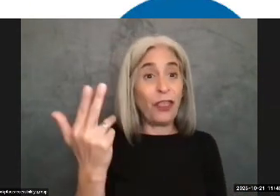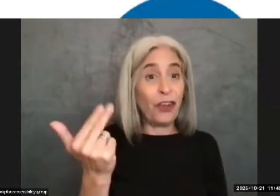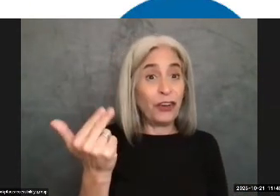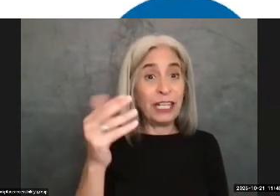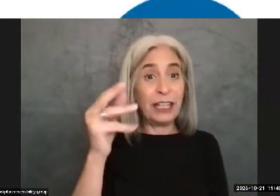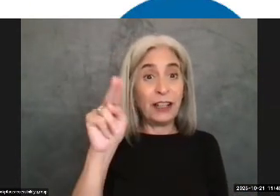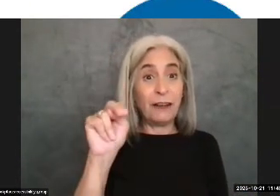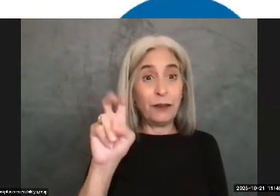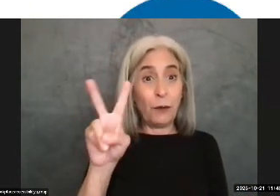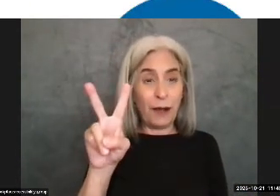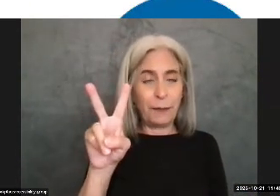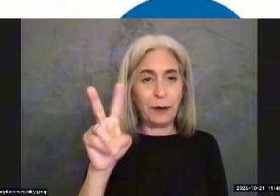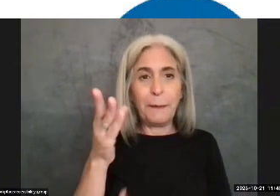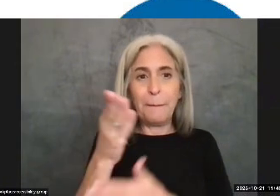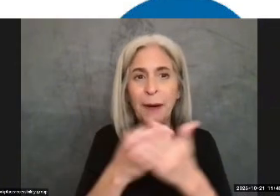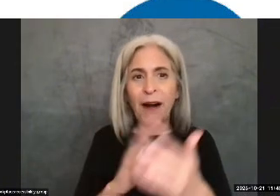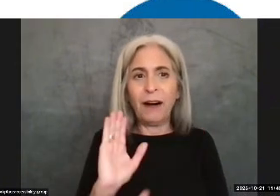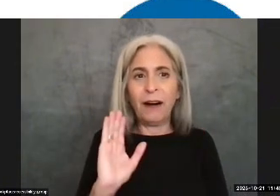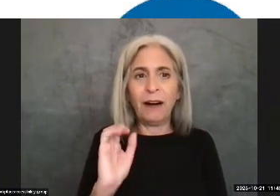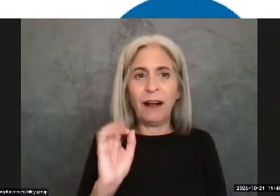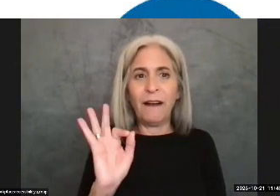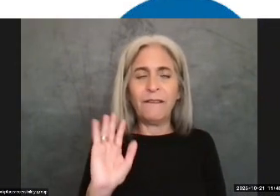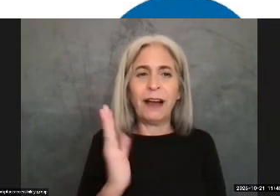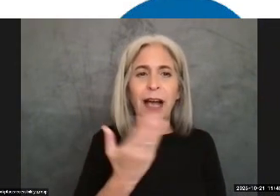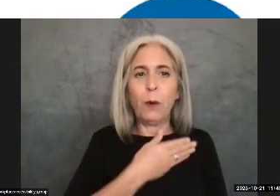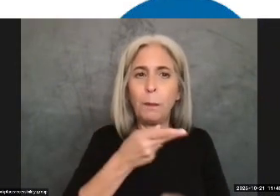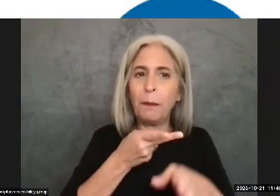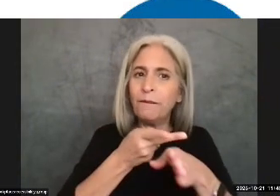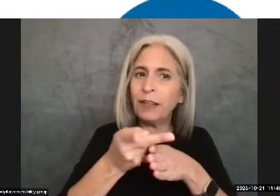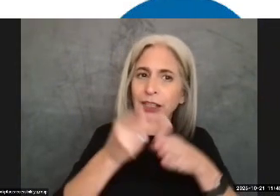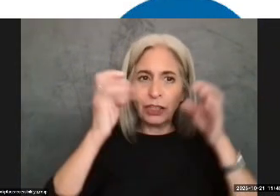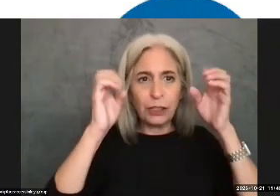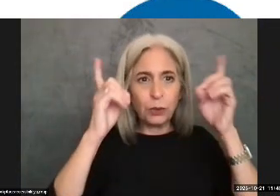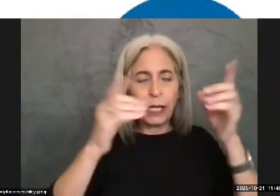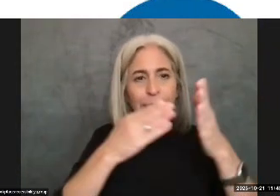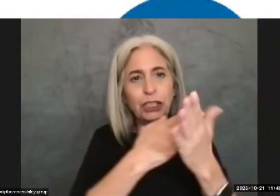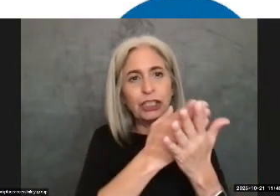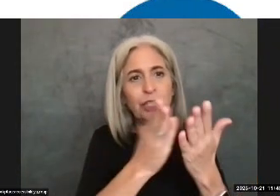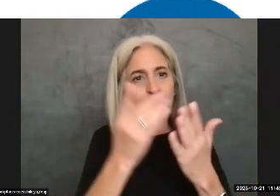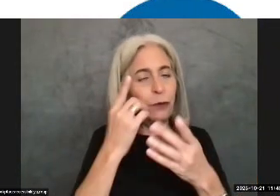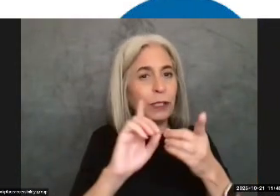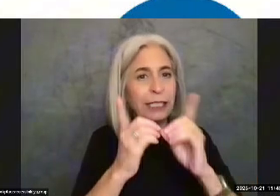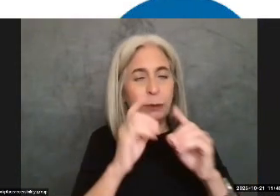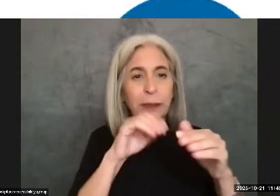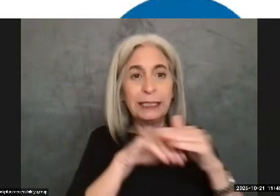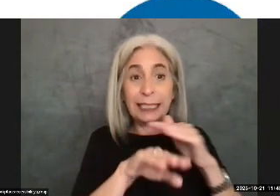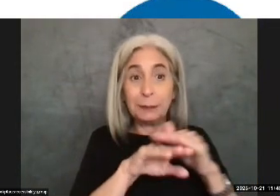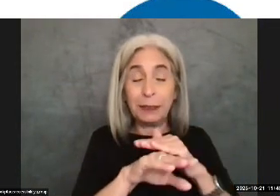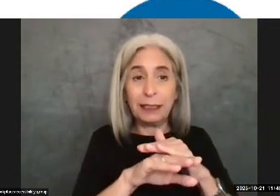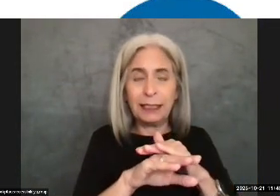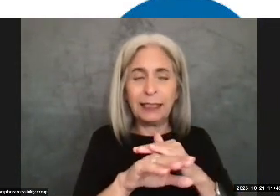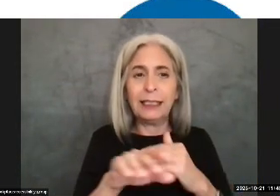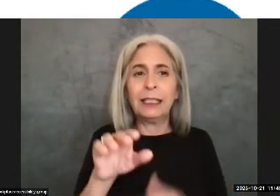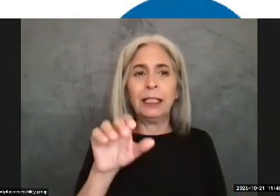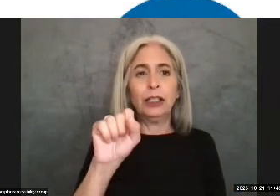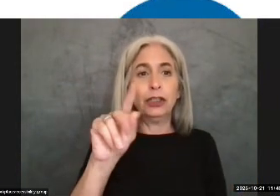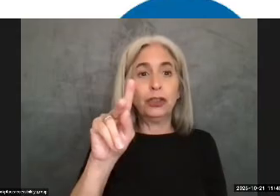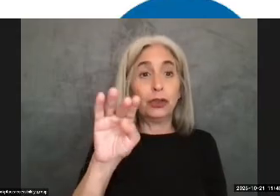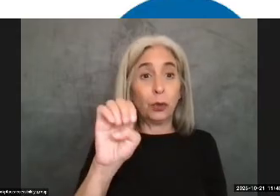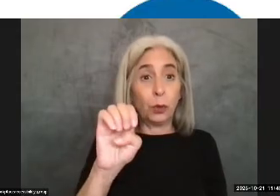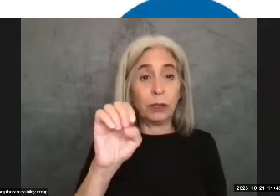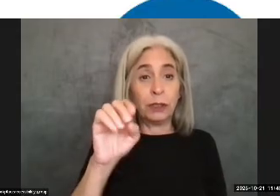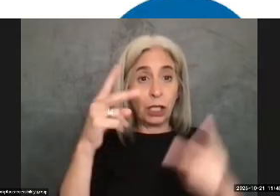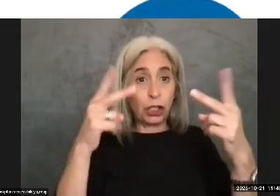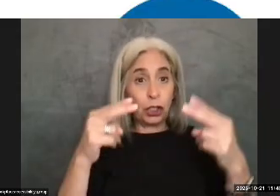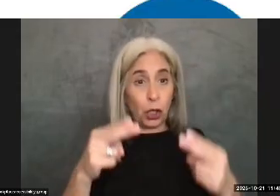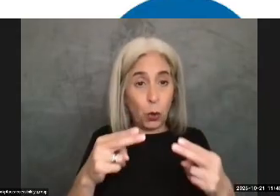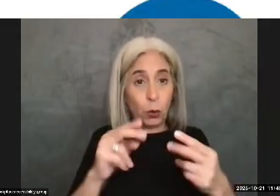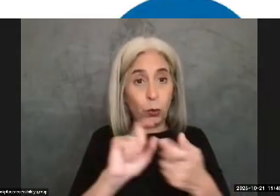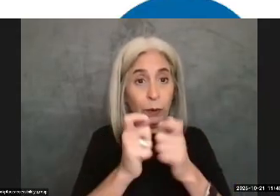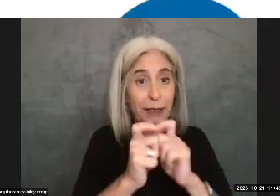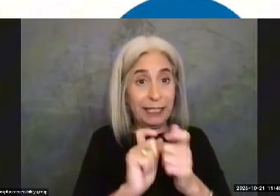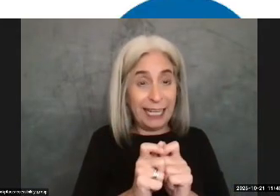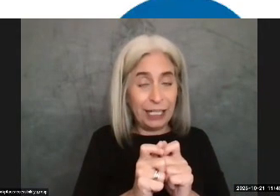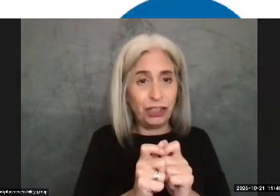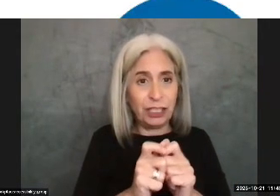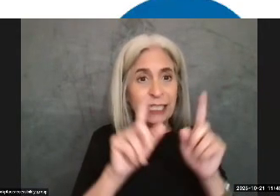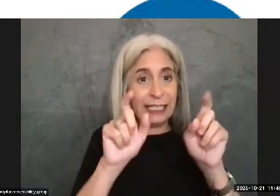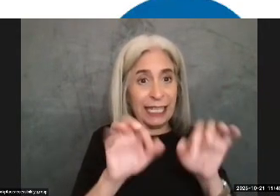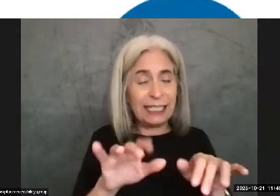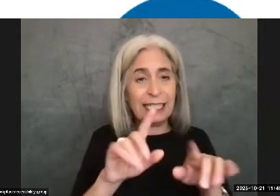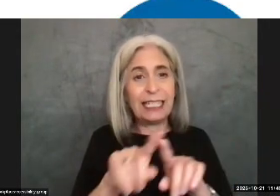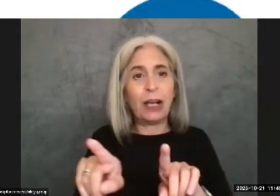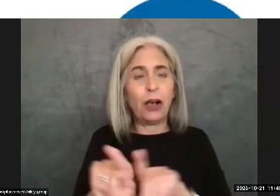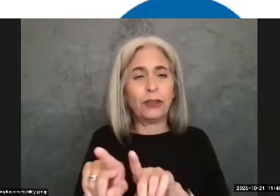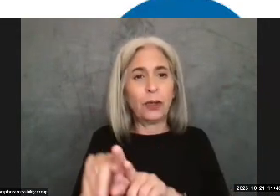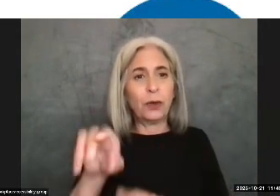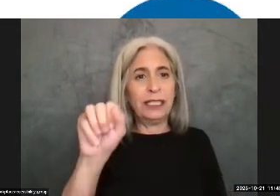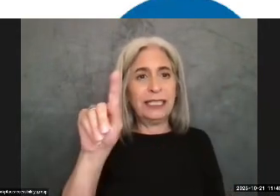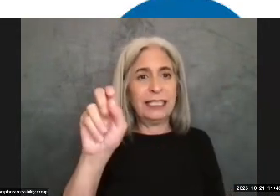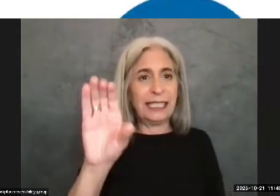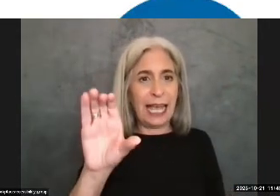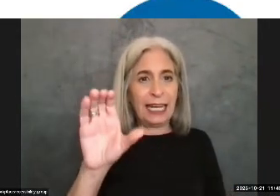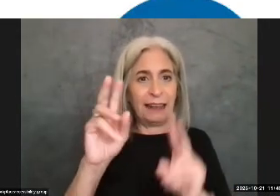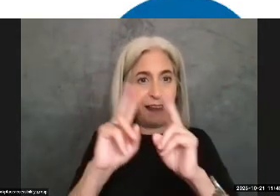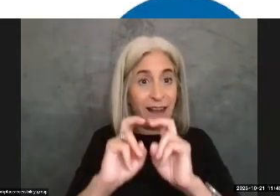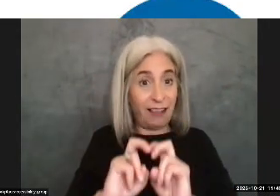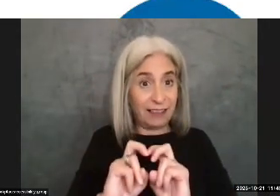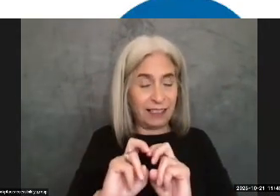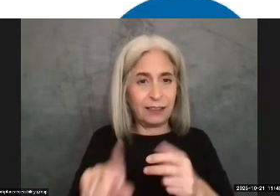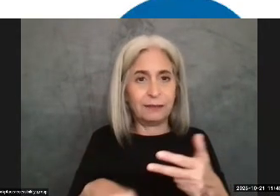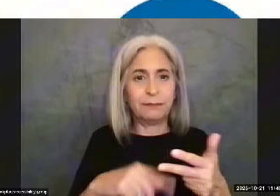Rachel Paul, IAAP: On the 13th of November, as part of our professional education series for digital accessibility, we're going to have source code remediation beyond accessibility testing and static analysis.